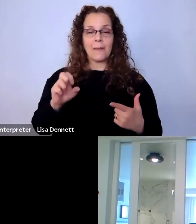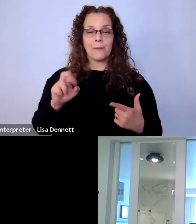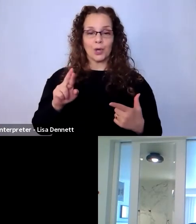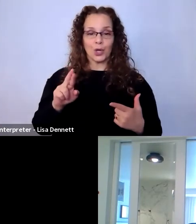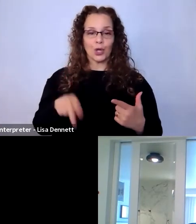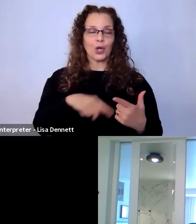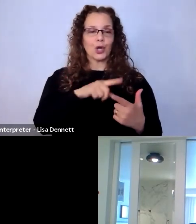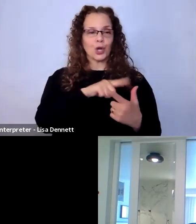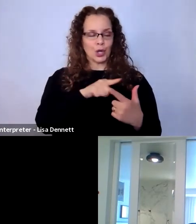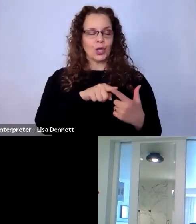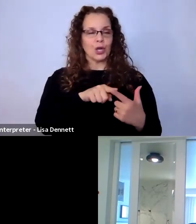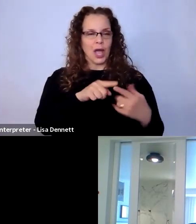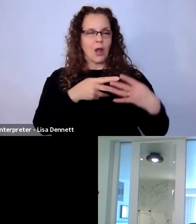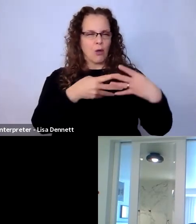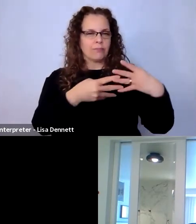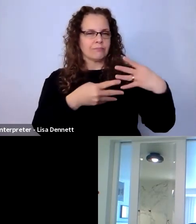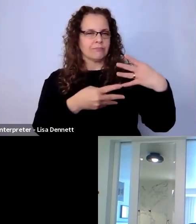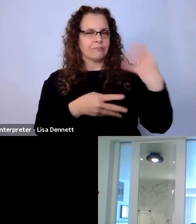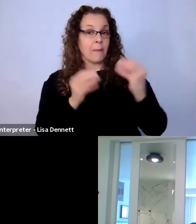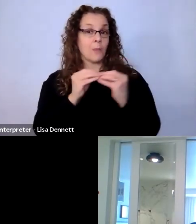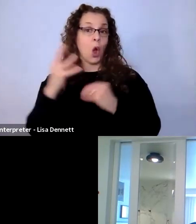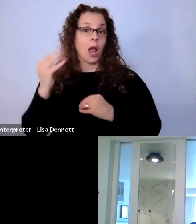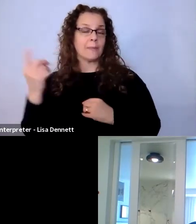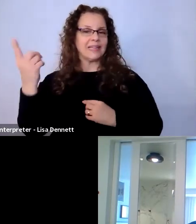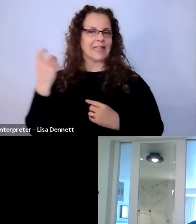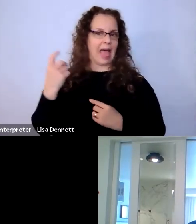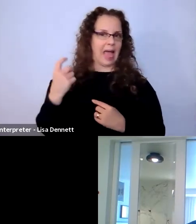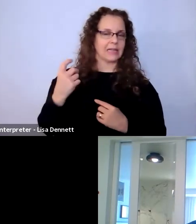that there's a lot of other companies out there that have asked about it, so we have a lot of folks in the backlog.